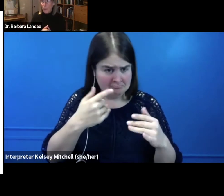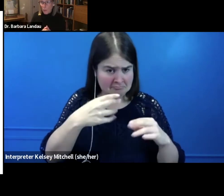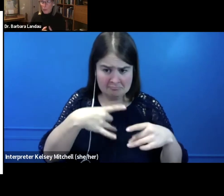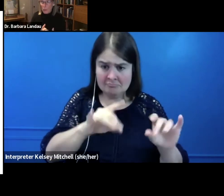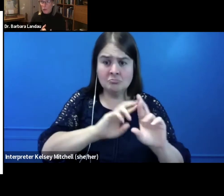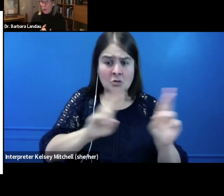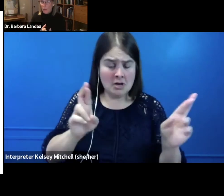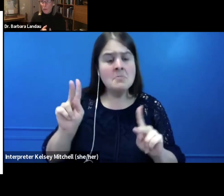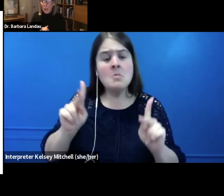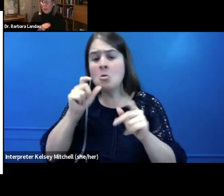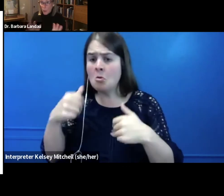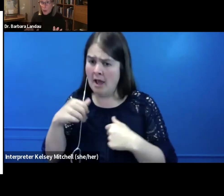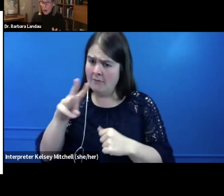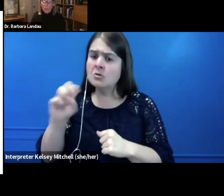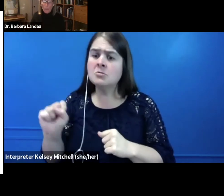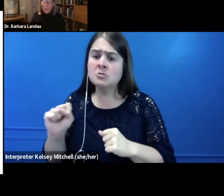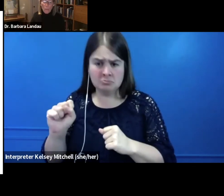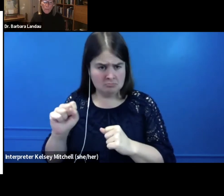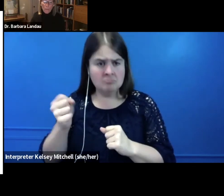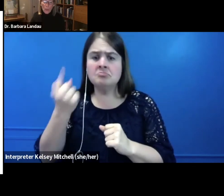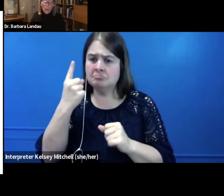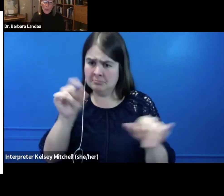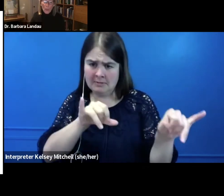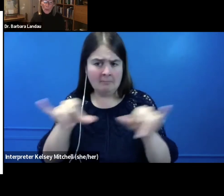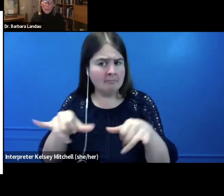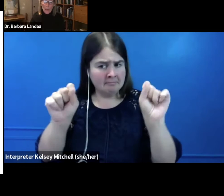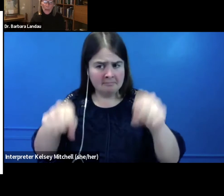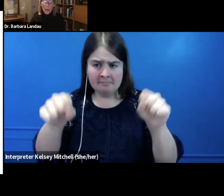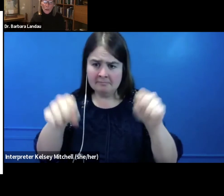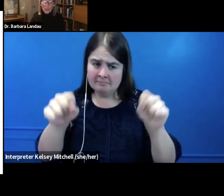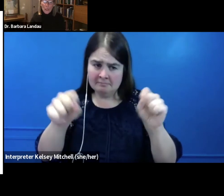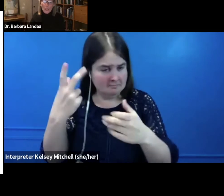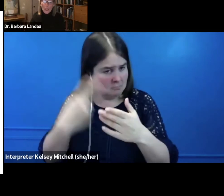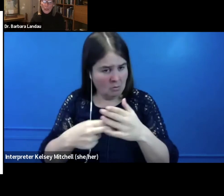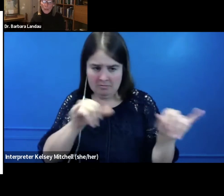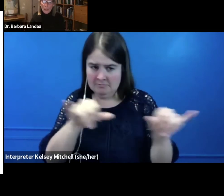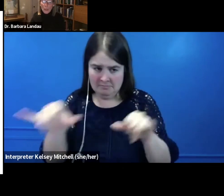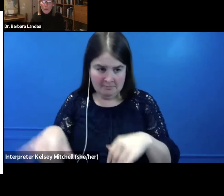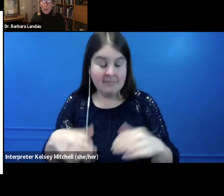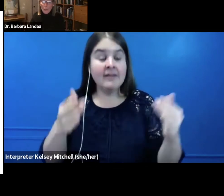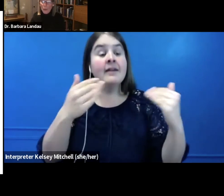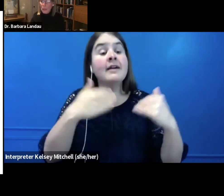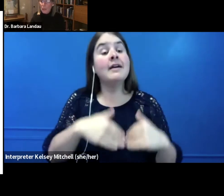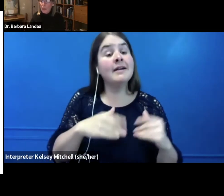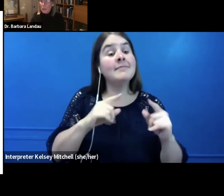william syndrome no problem by contrast things that a typically